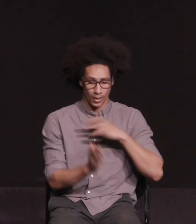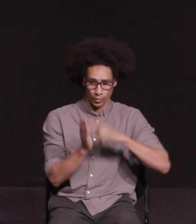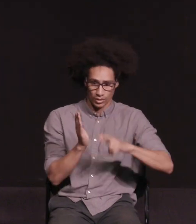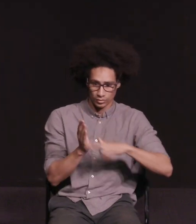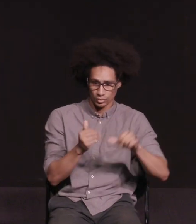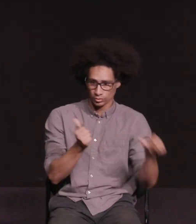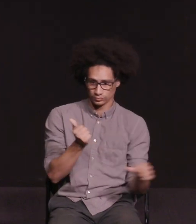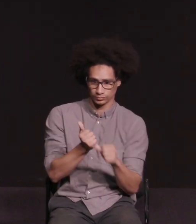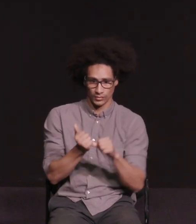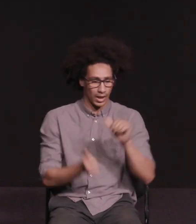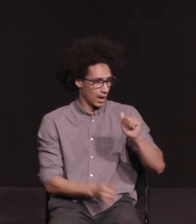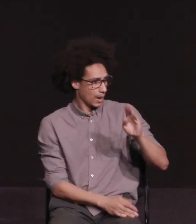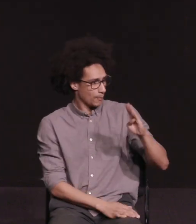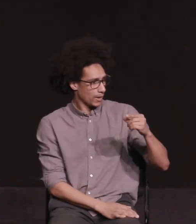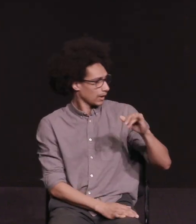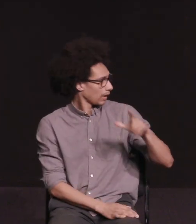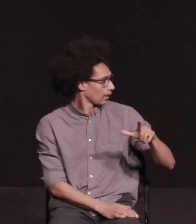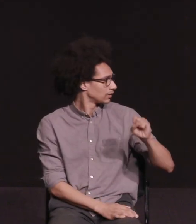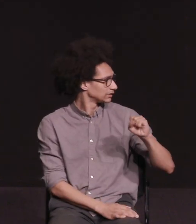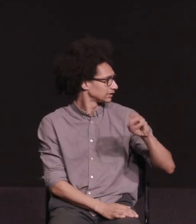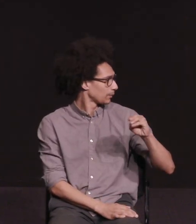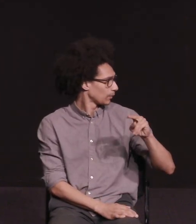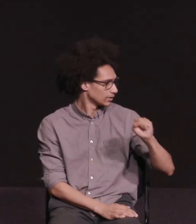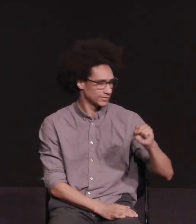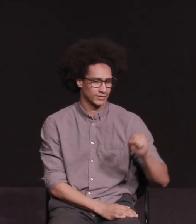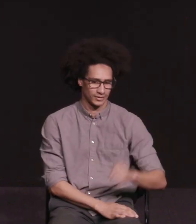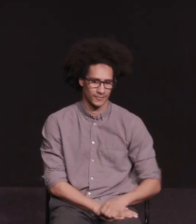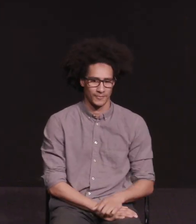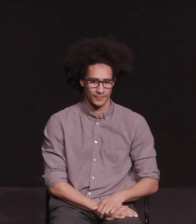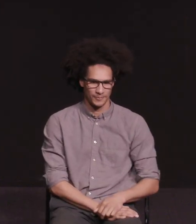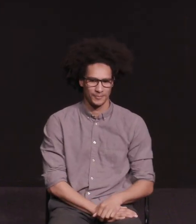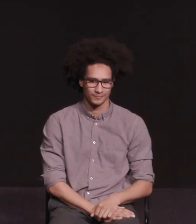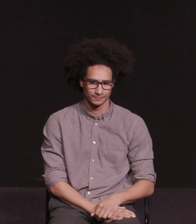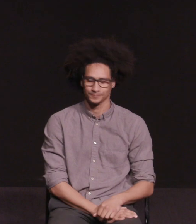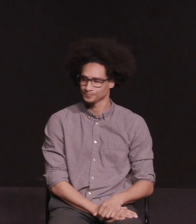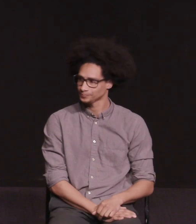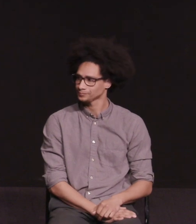Abigail Simmons.